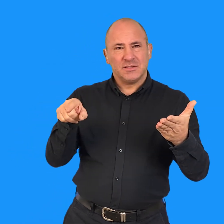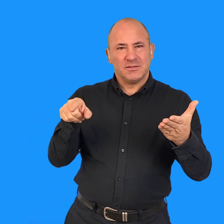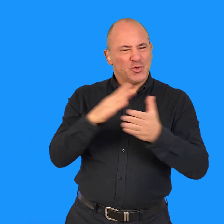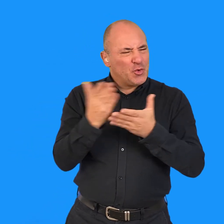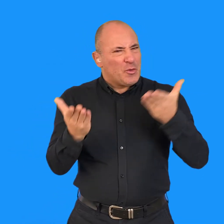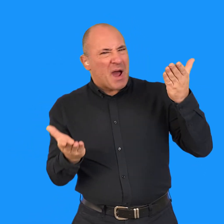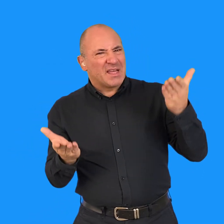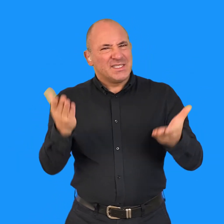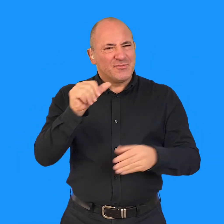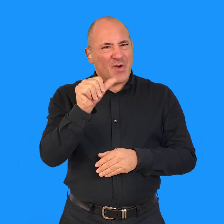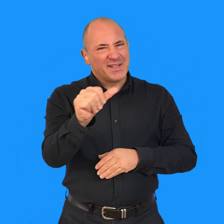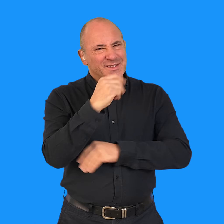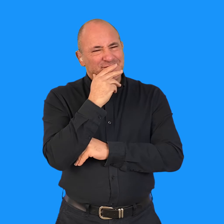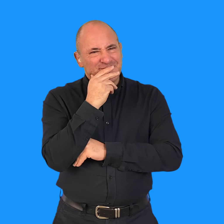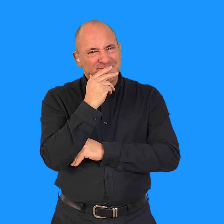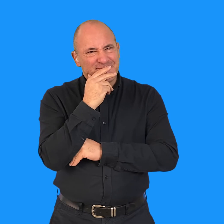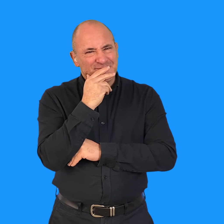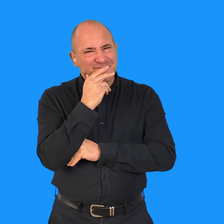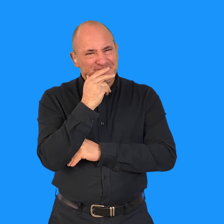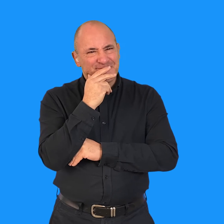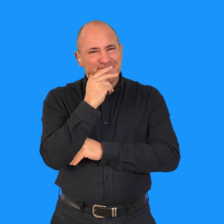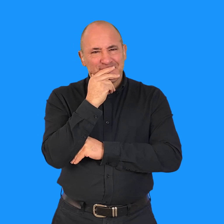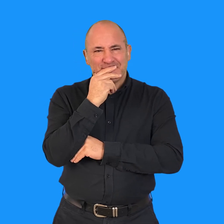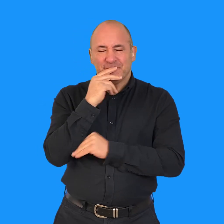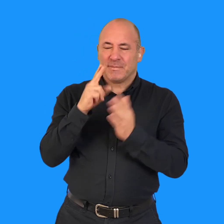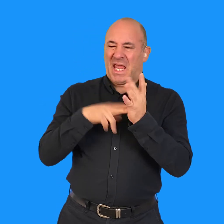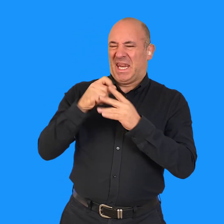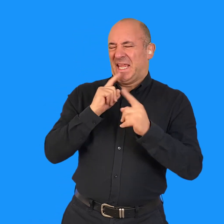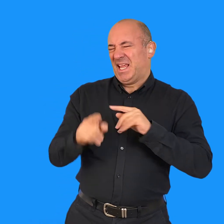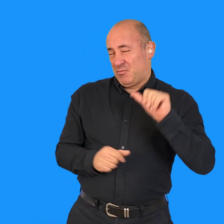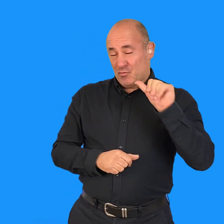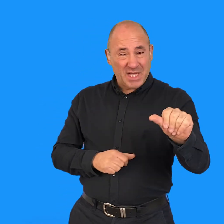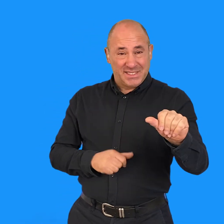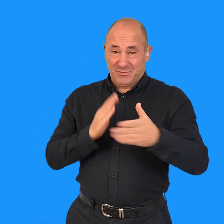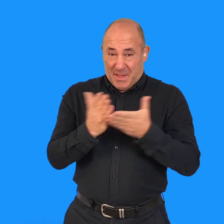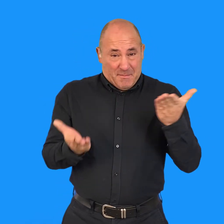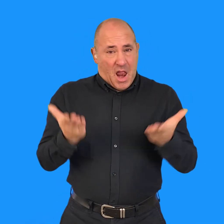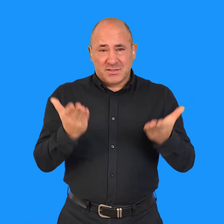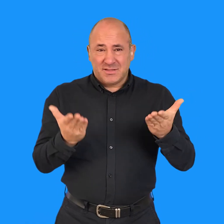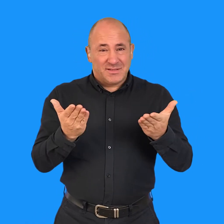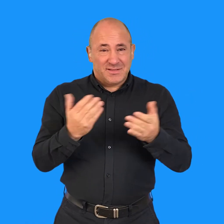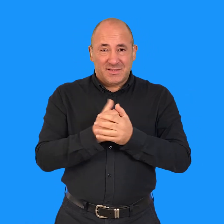So it's a balancing act, I think, isn't it? I think it's a balance and I think it's around really exploring what those other,